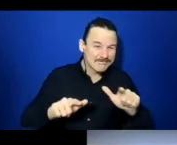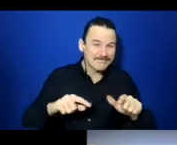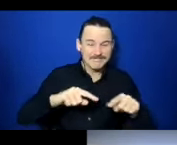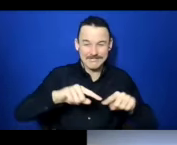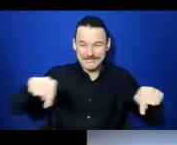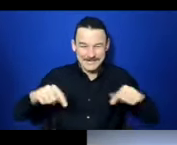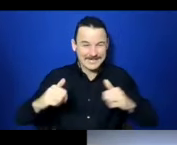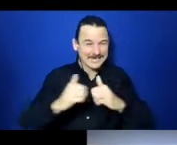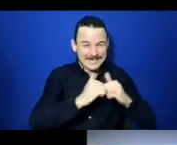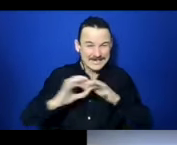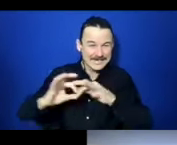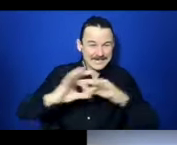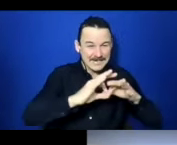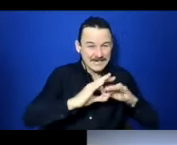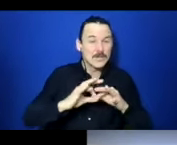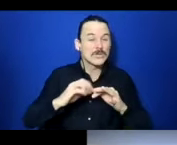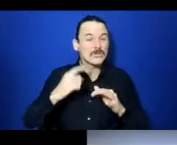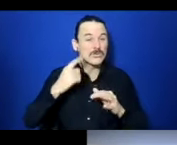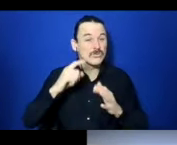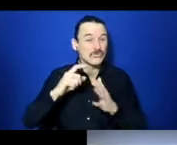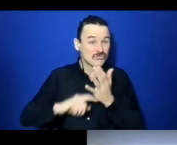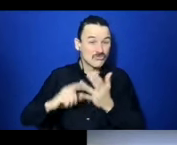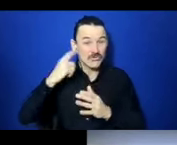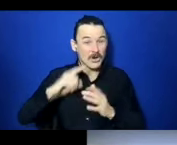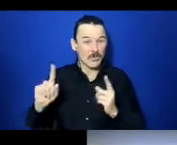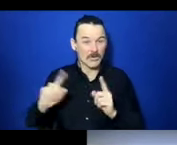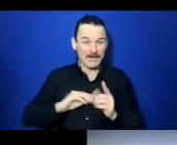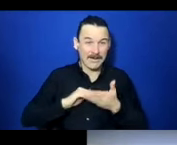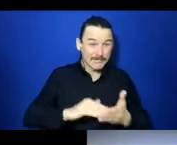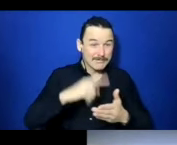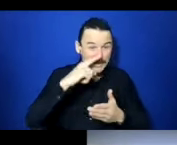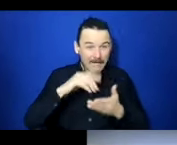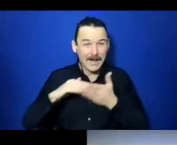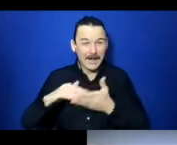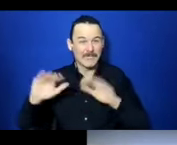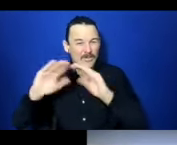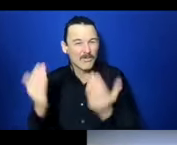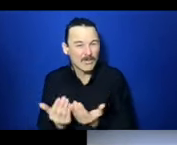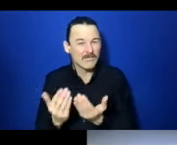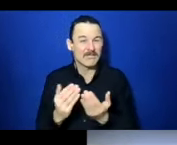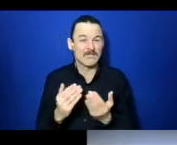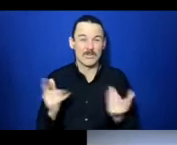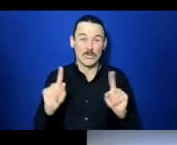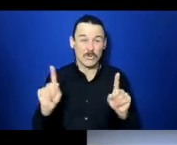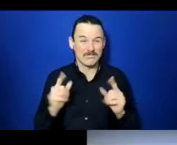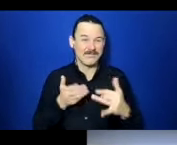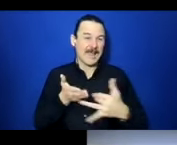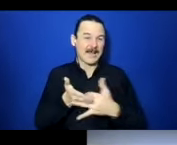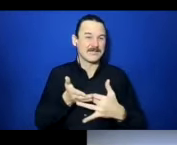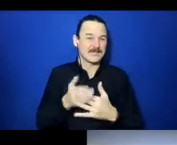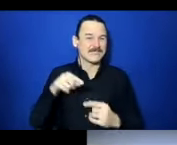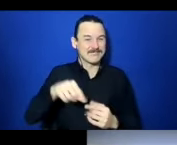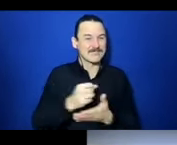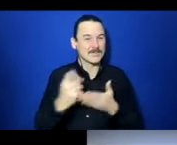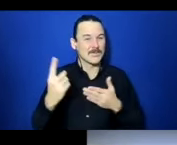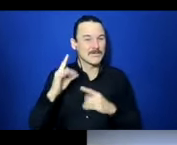access is really how we get to that more inclusive urban future. [Pete] And have you seen examples of that, Victor,